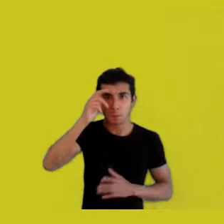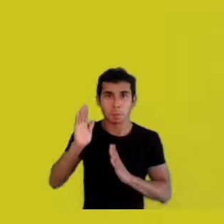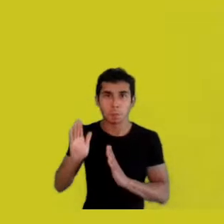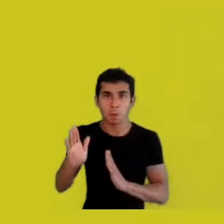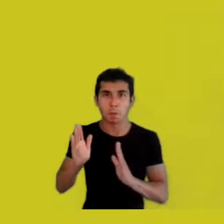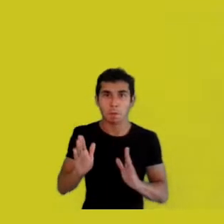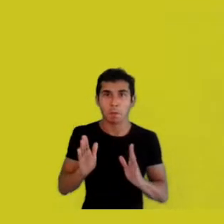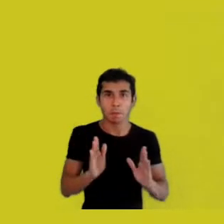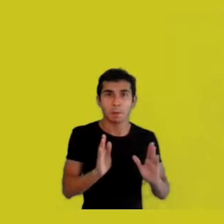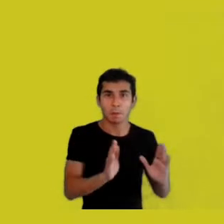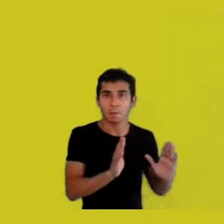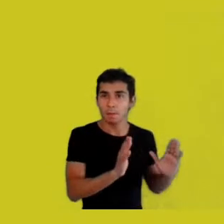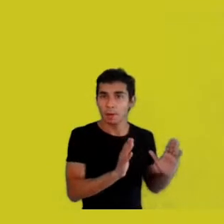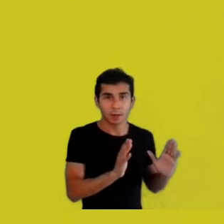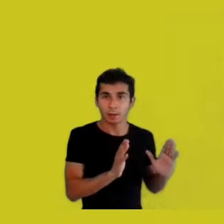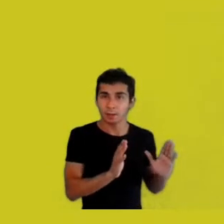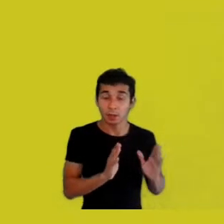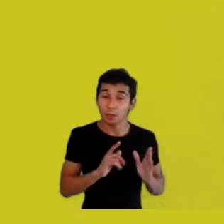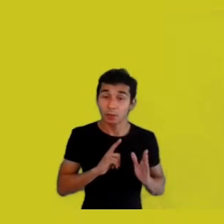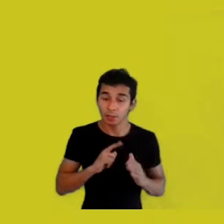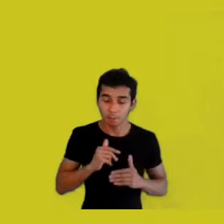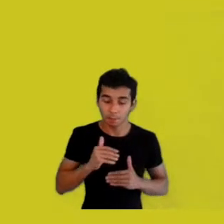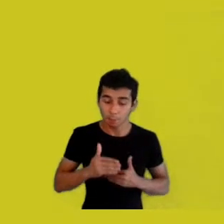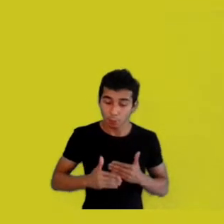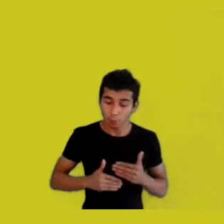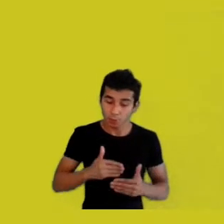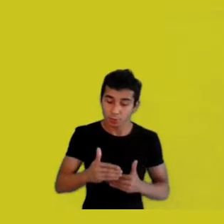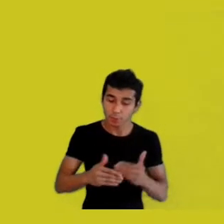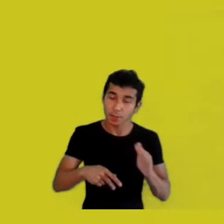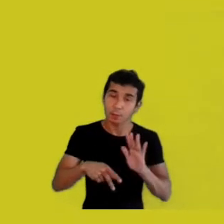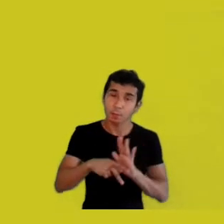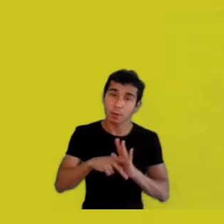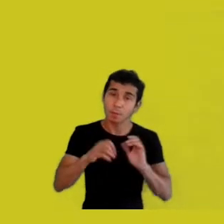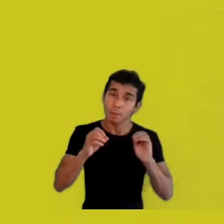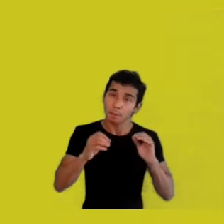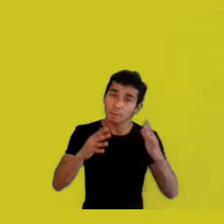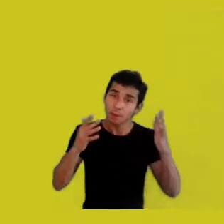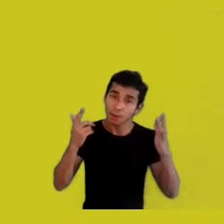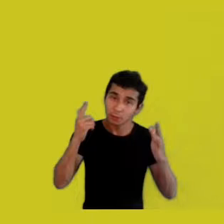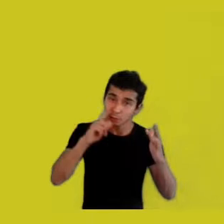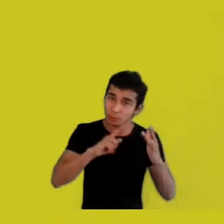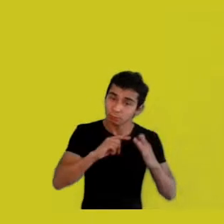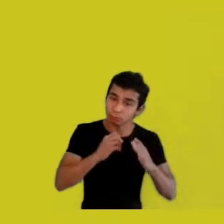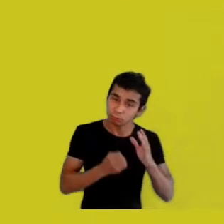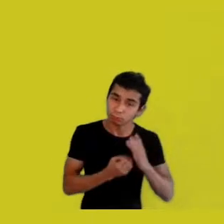it’s about a procedure. Enchantments or fetishes are procedures